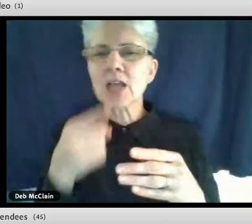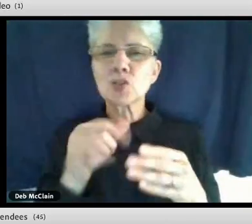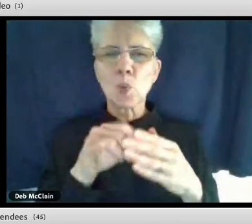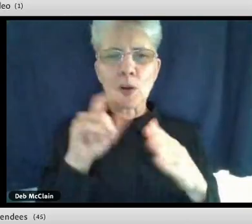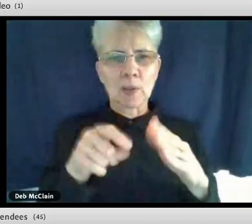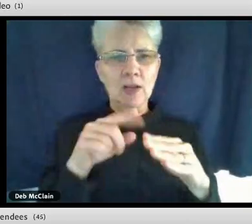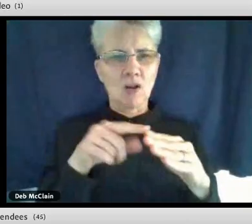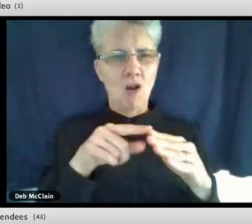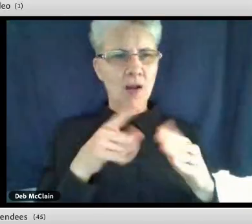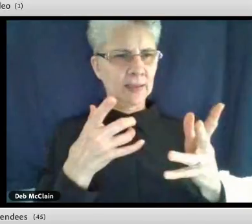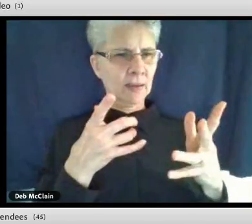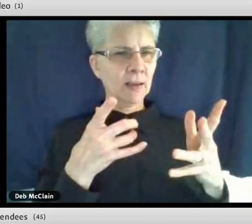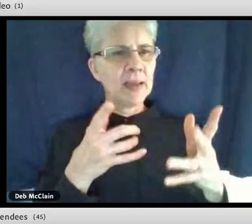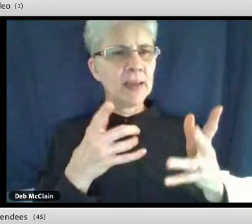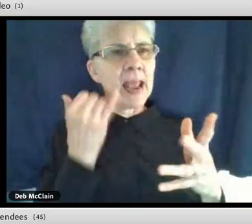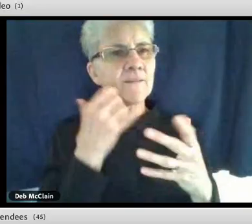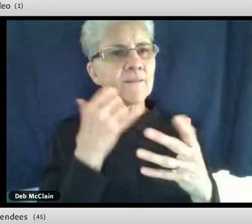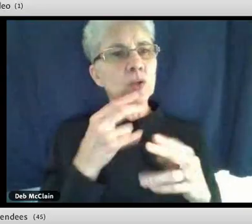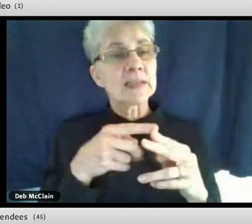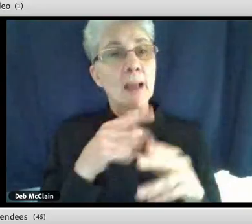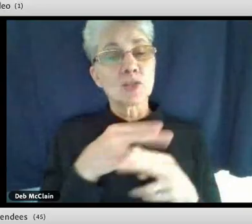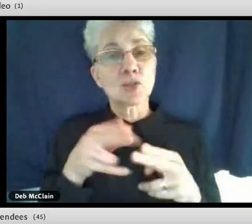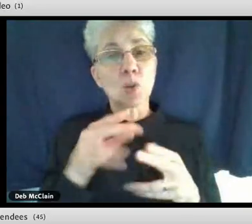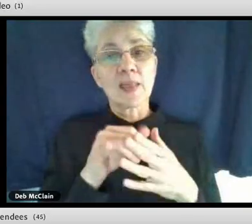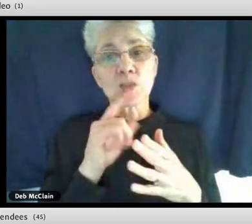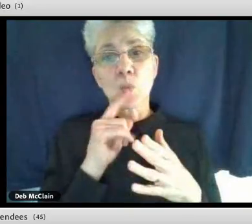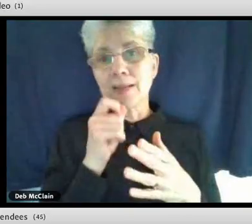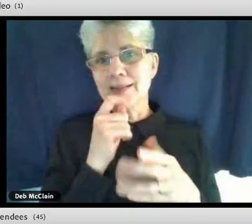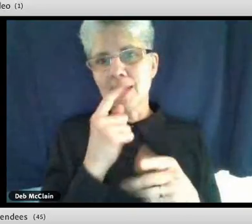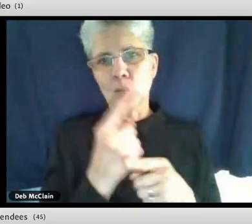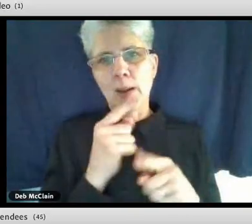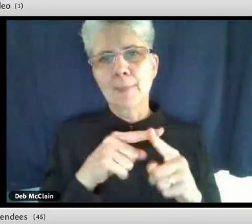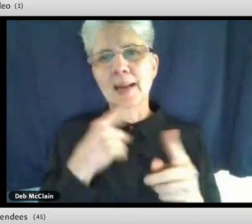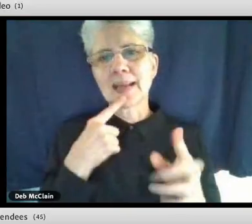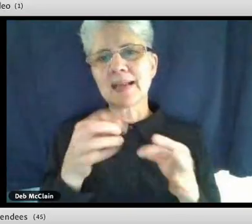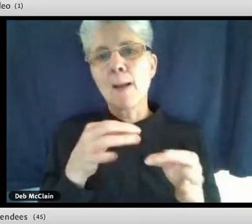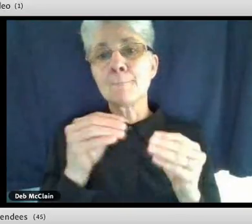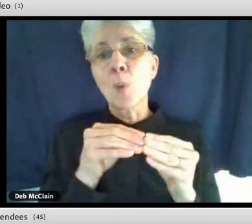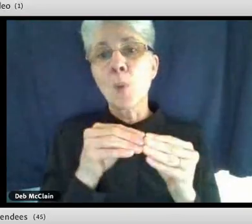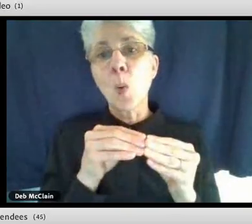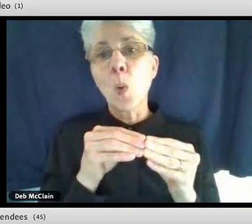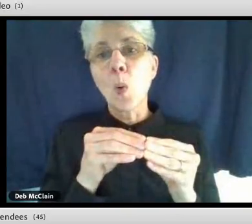if your time is short, this is why this is not correct, but if you have more time, here is all the details.